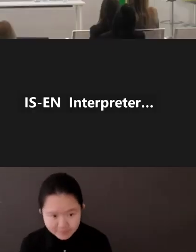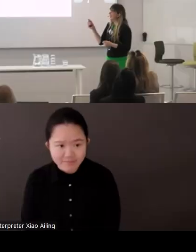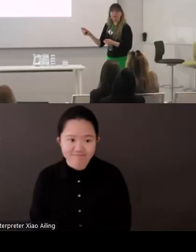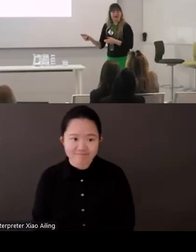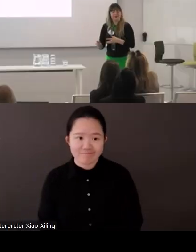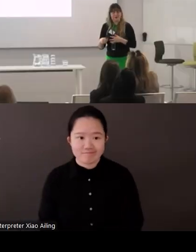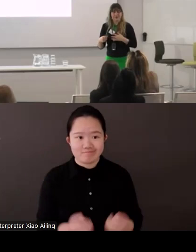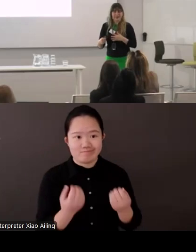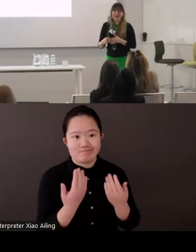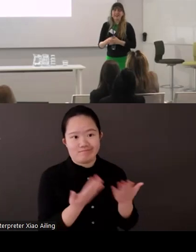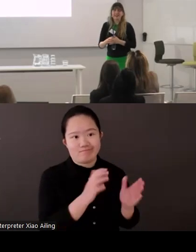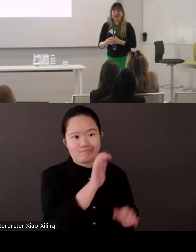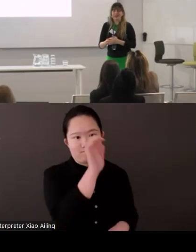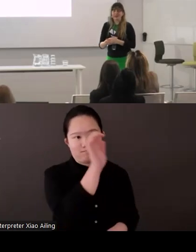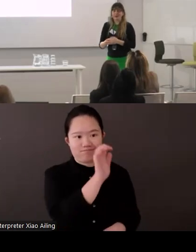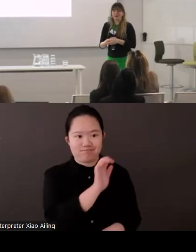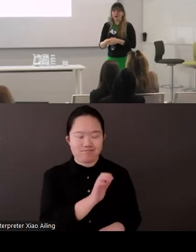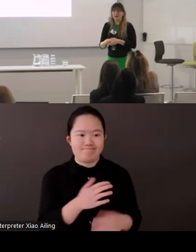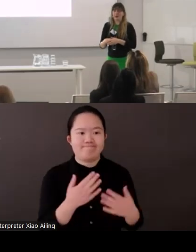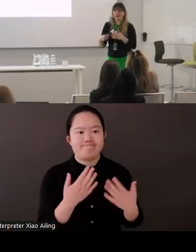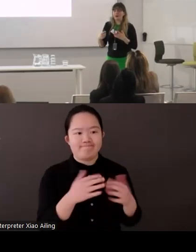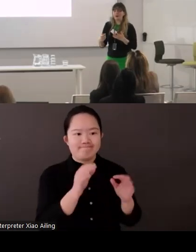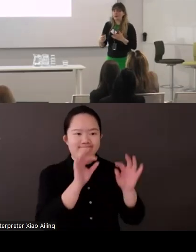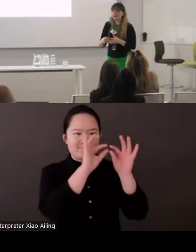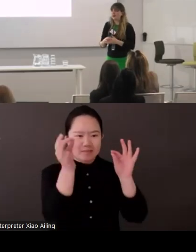the negative aspects of what we remember, but